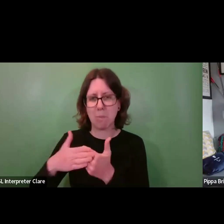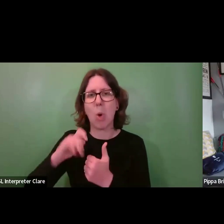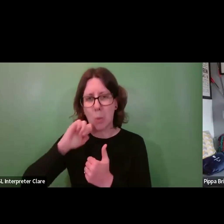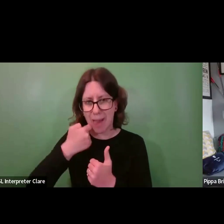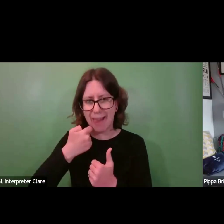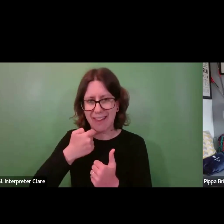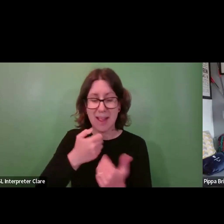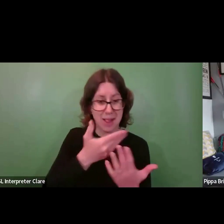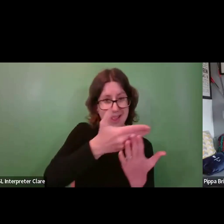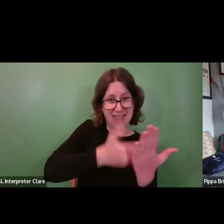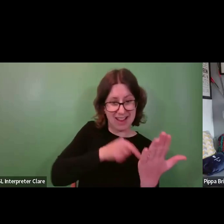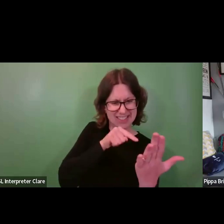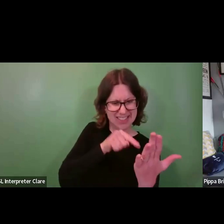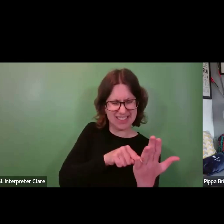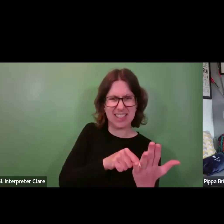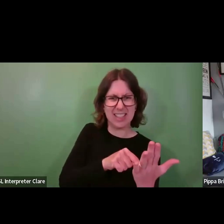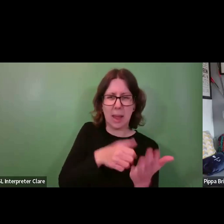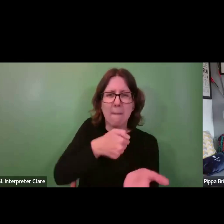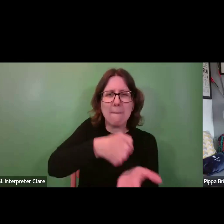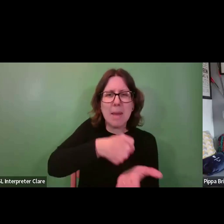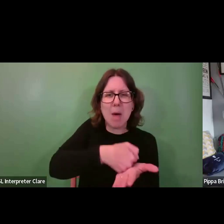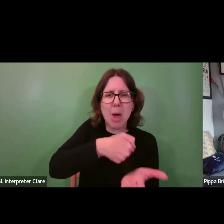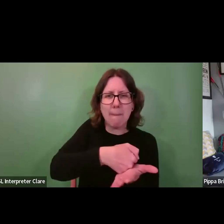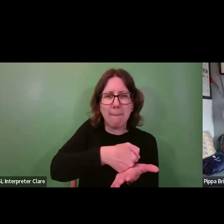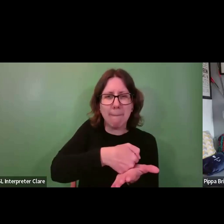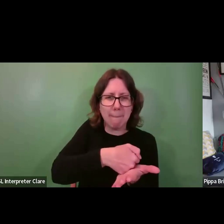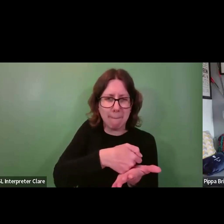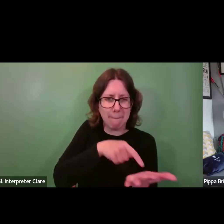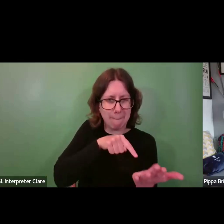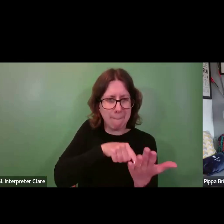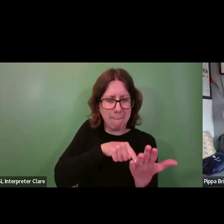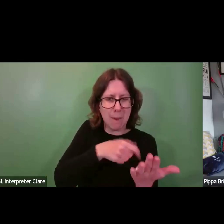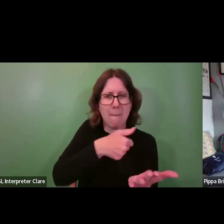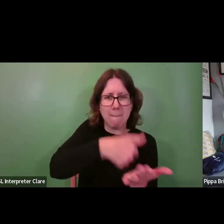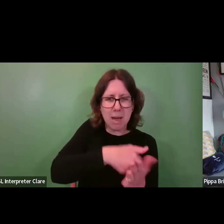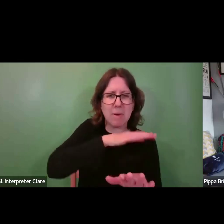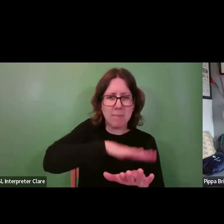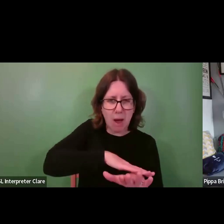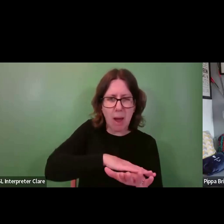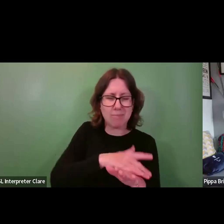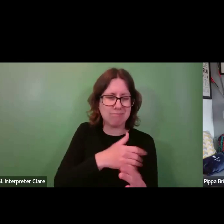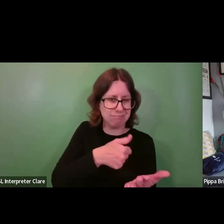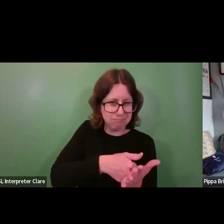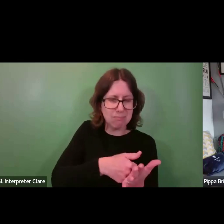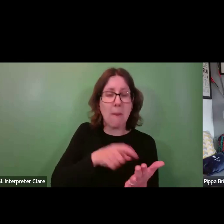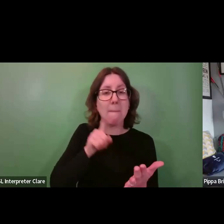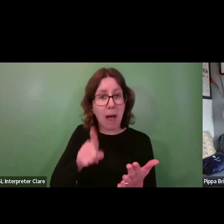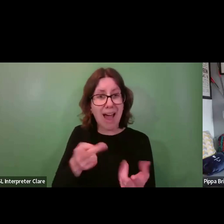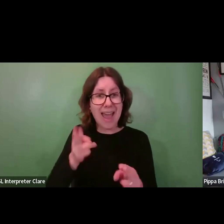not particularly interested and don't want to do lots of background reading. But if it's something you care about passionately, chances are you are going